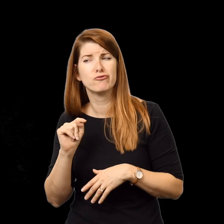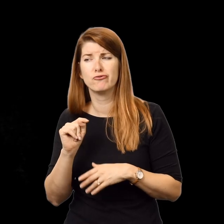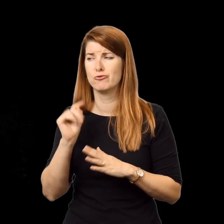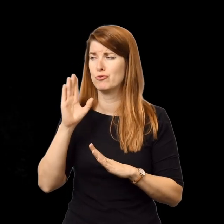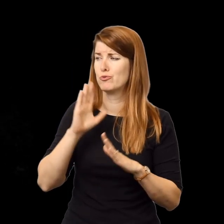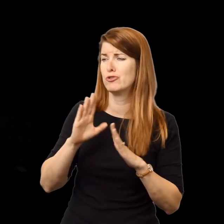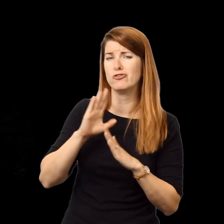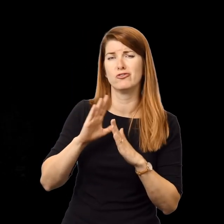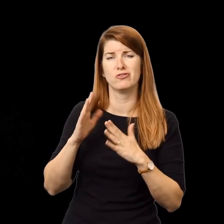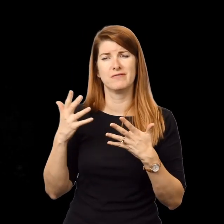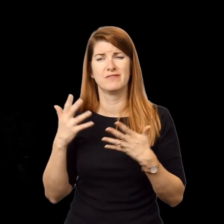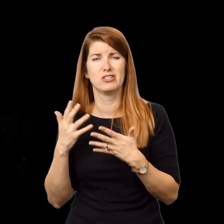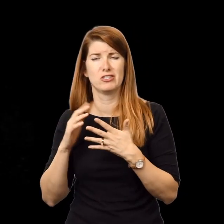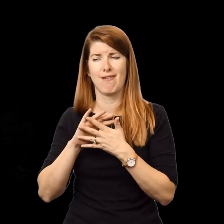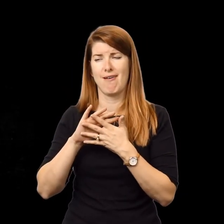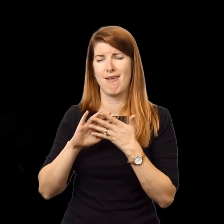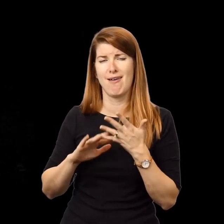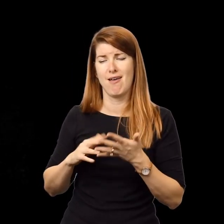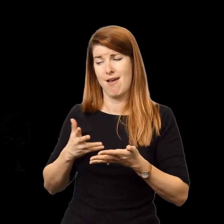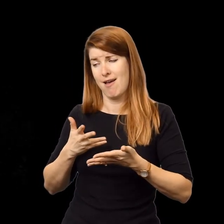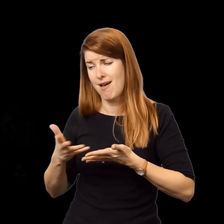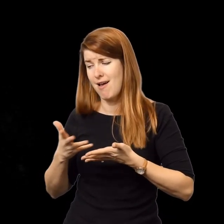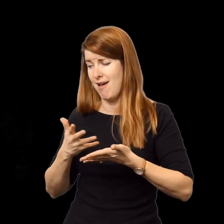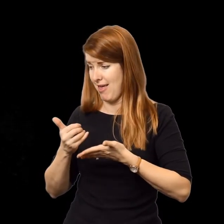and fear and hurt worry and scary things.